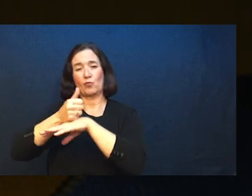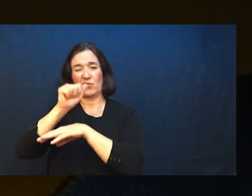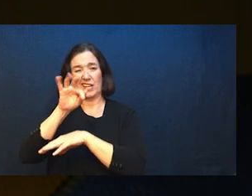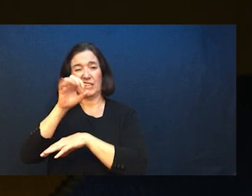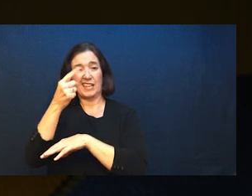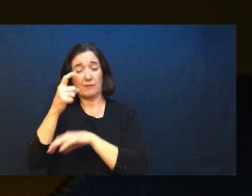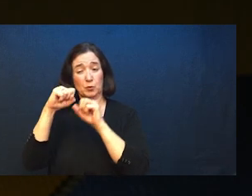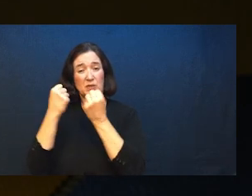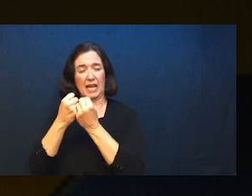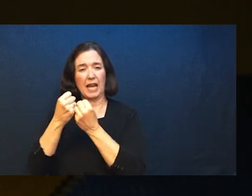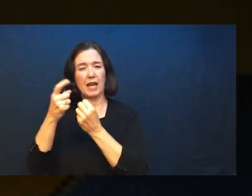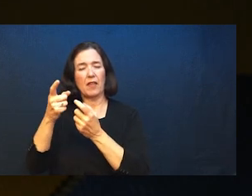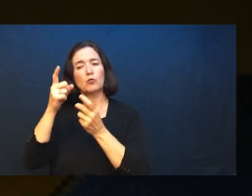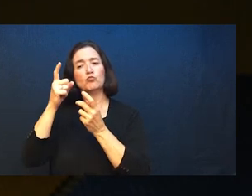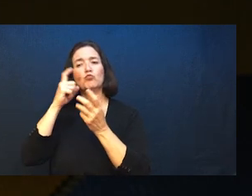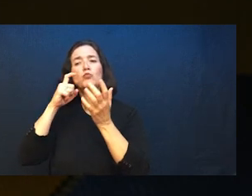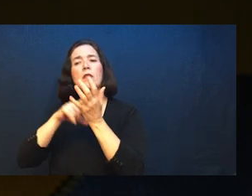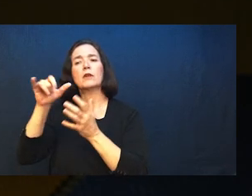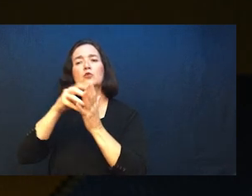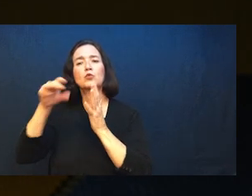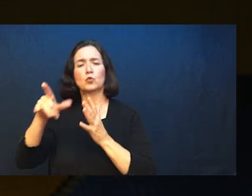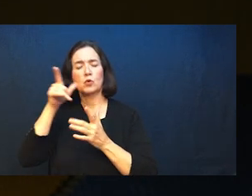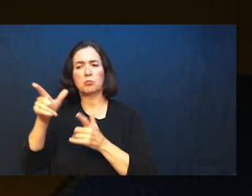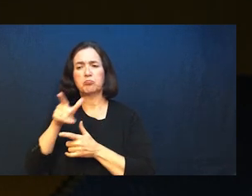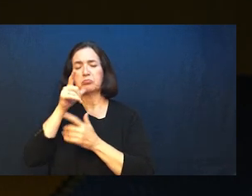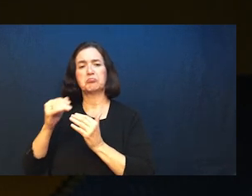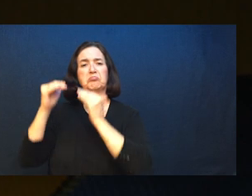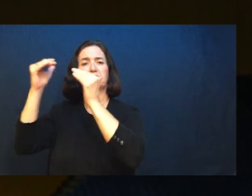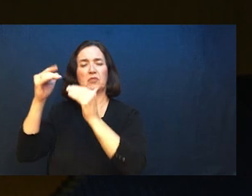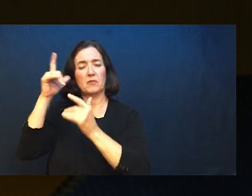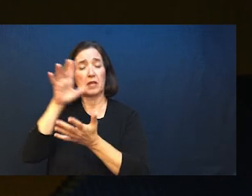the 1911 Society recognizes students who have distinguished themselves among